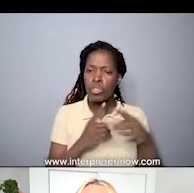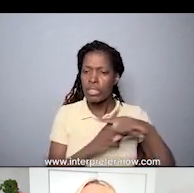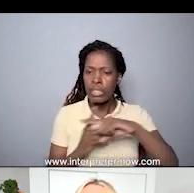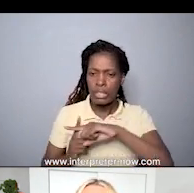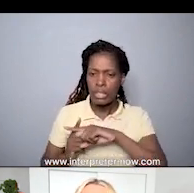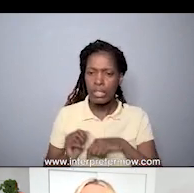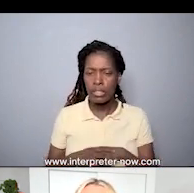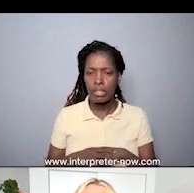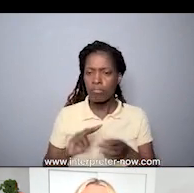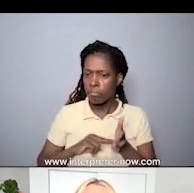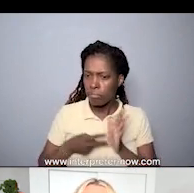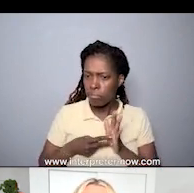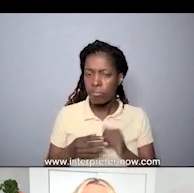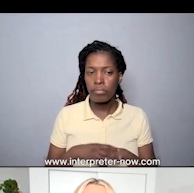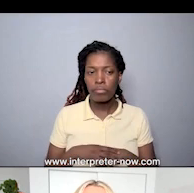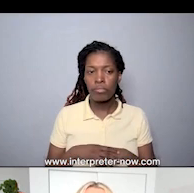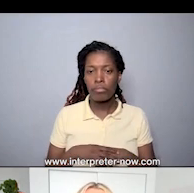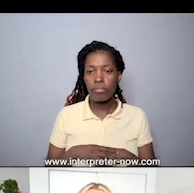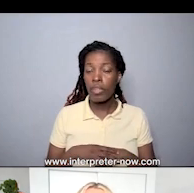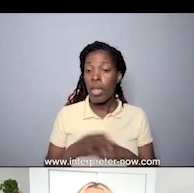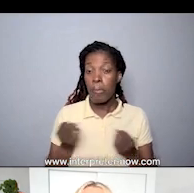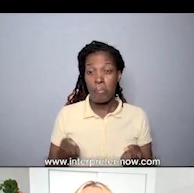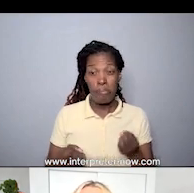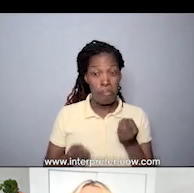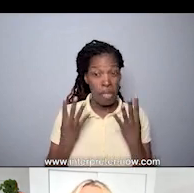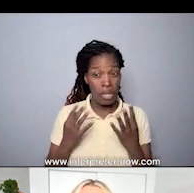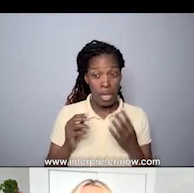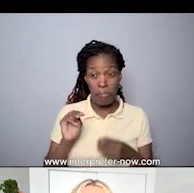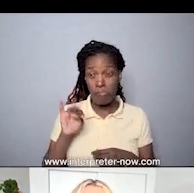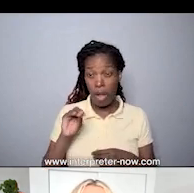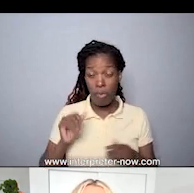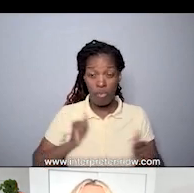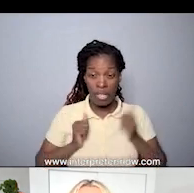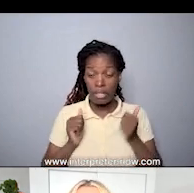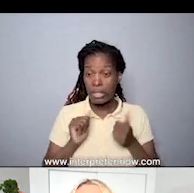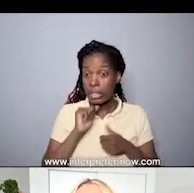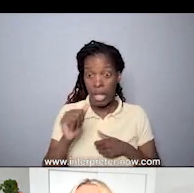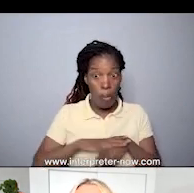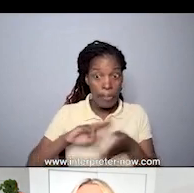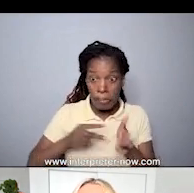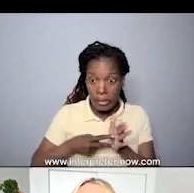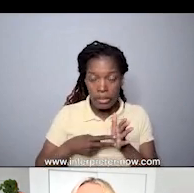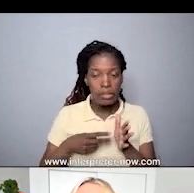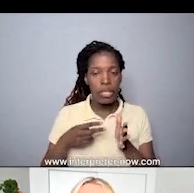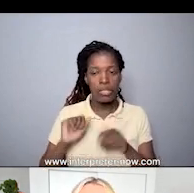Most microaggressions, again, they're unintentional, they're based on years of biases that we've accumulated in our brains.